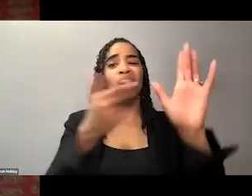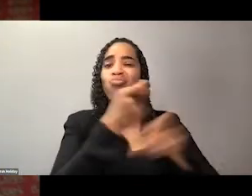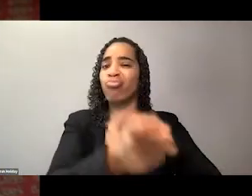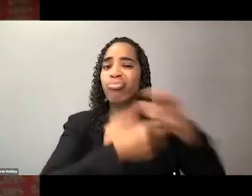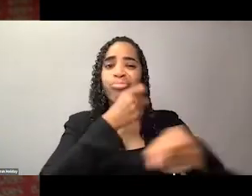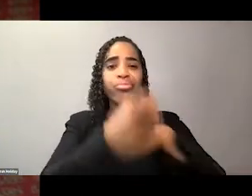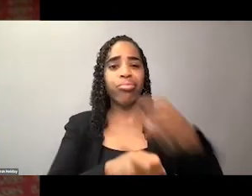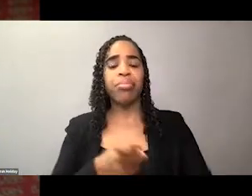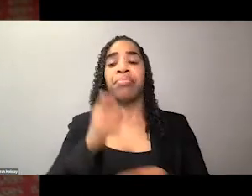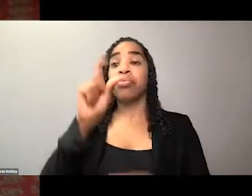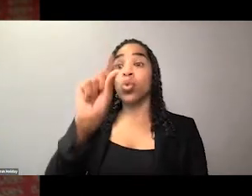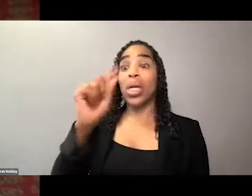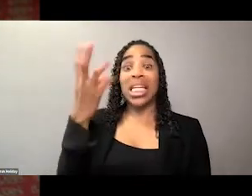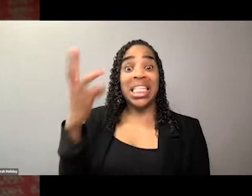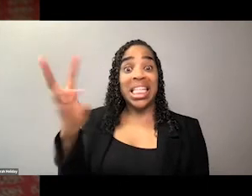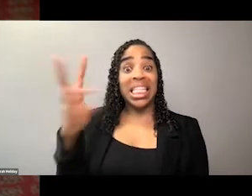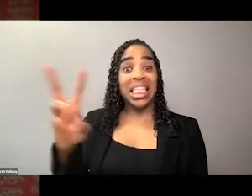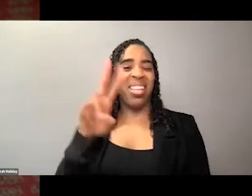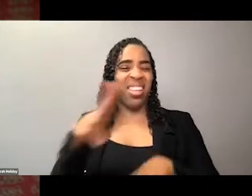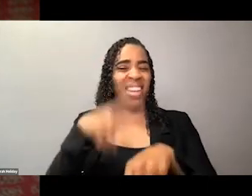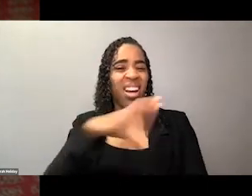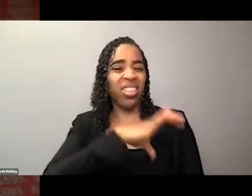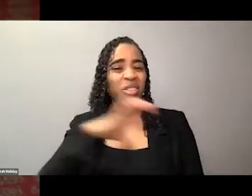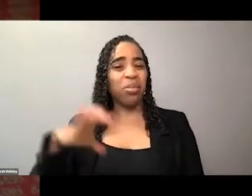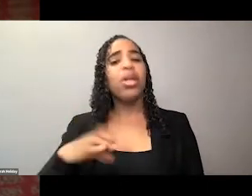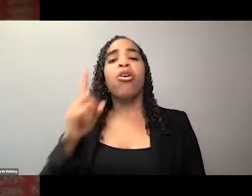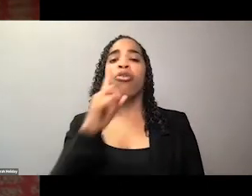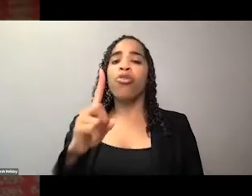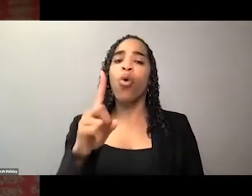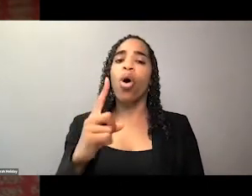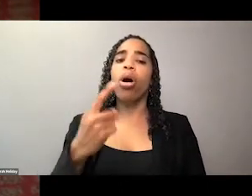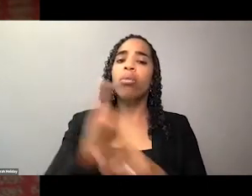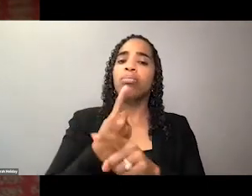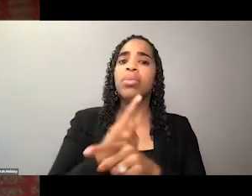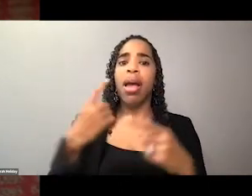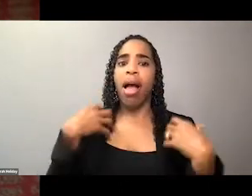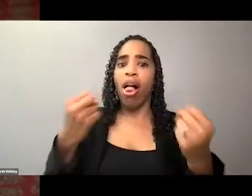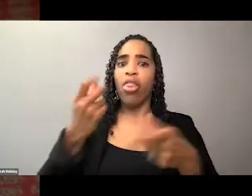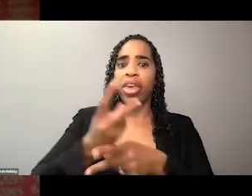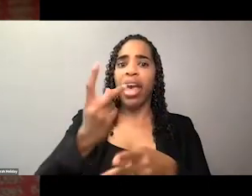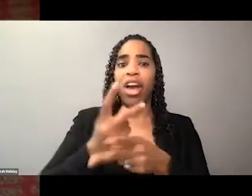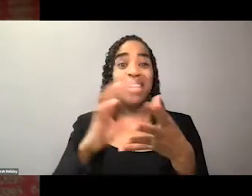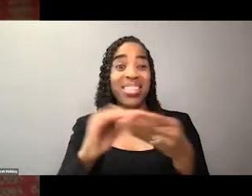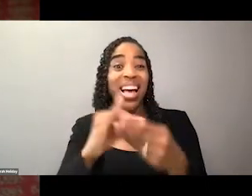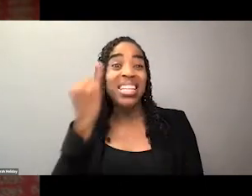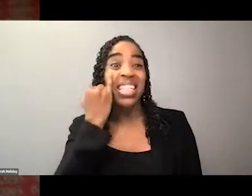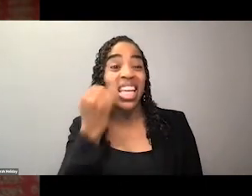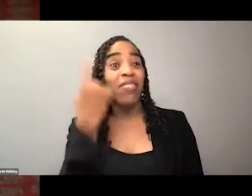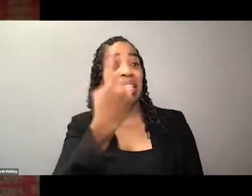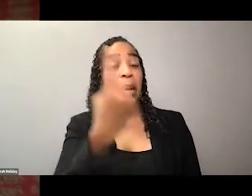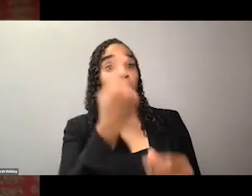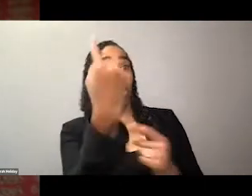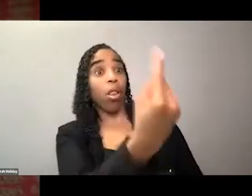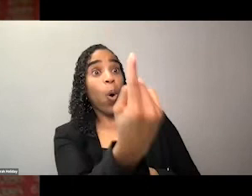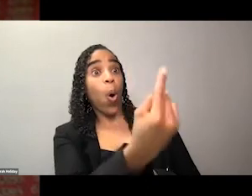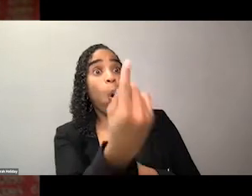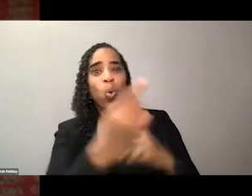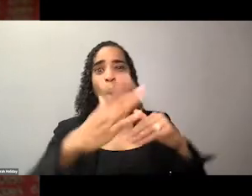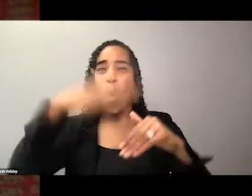In 2016, the National Commission on Correctional Health Care stated that a period of confinement beyond 15 consecutive days